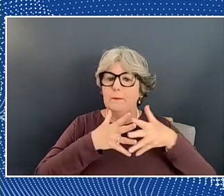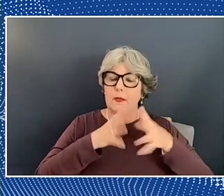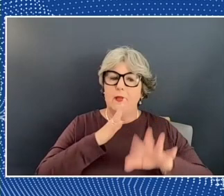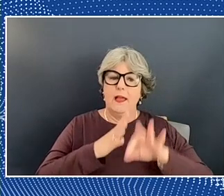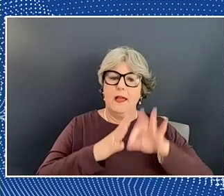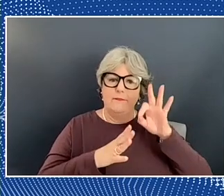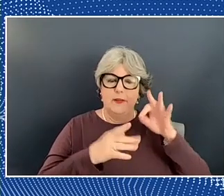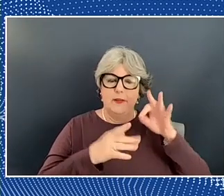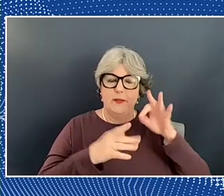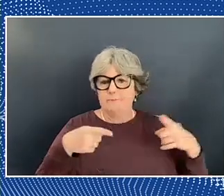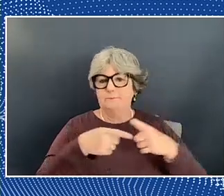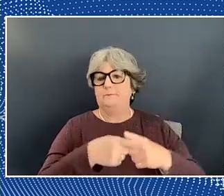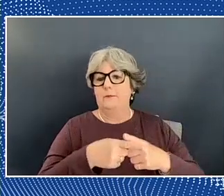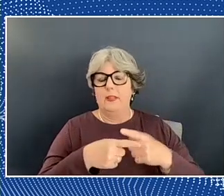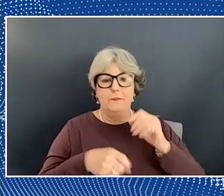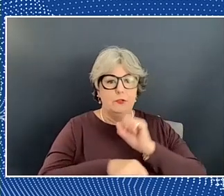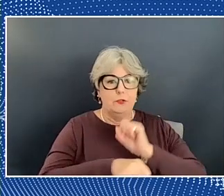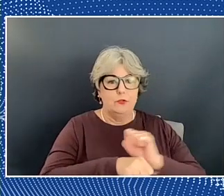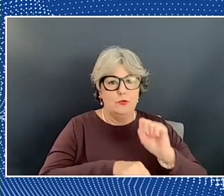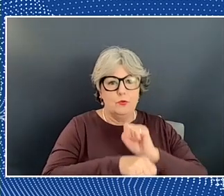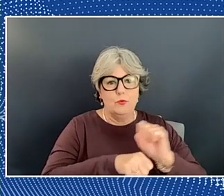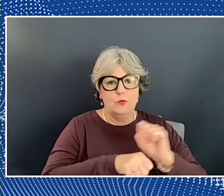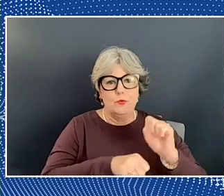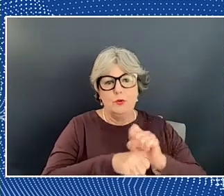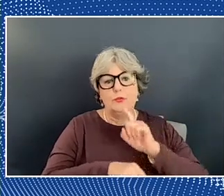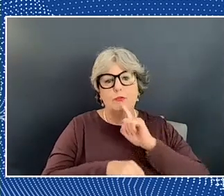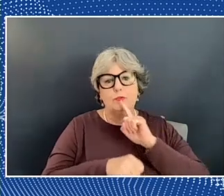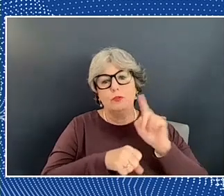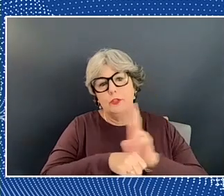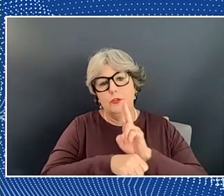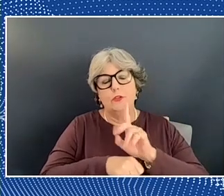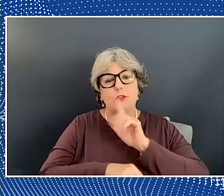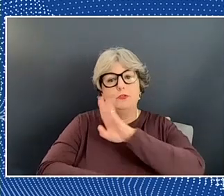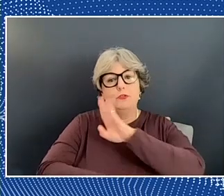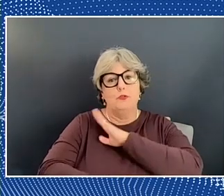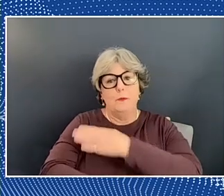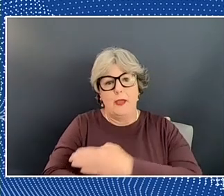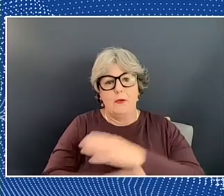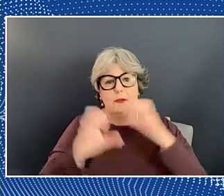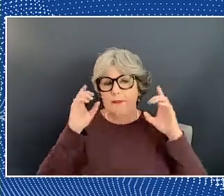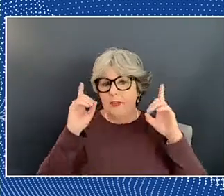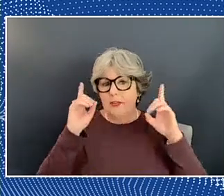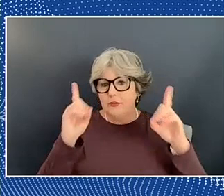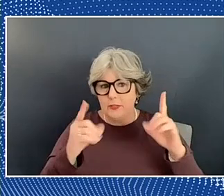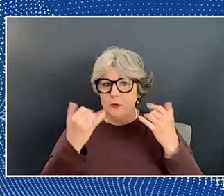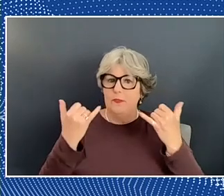having to work so hard to truly utilize the true power of education, when this life investment has become a life